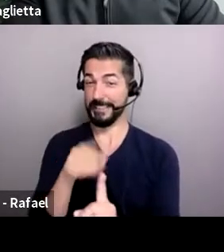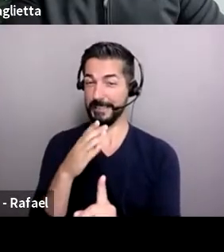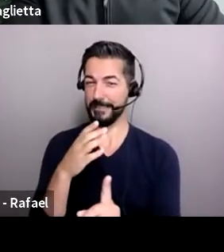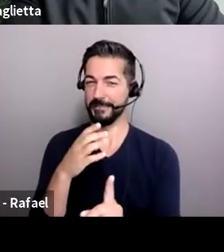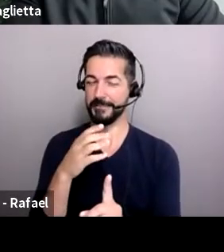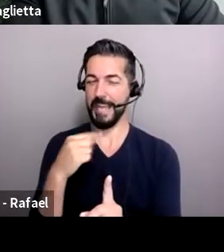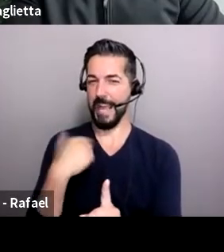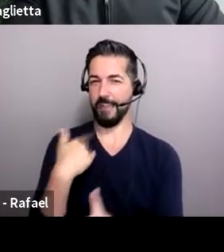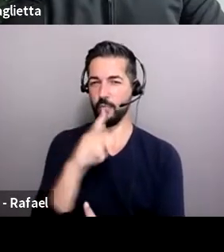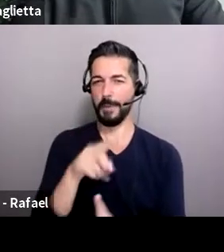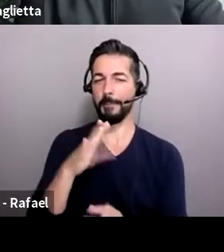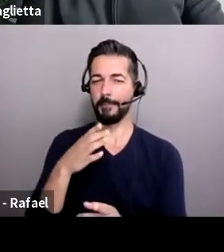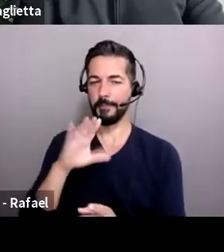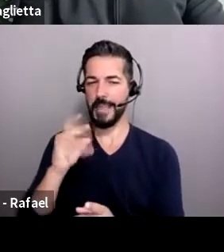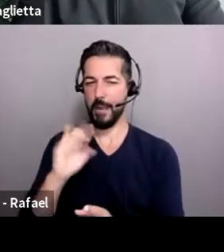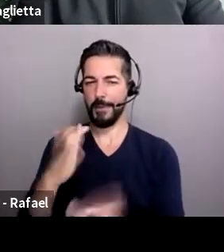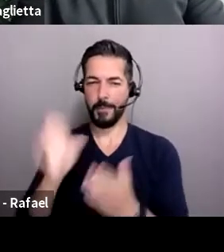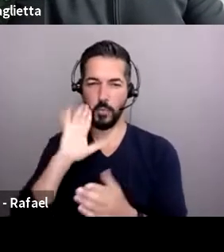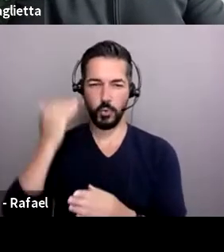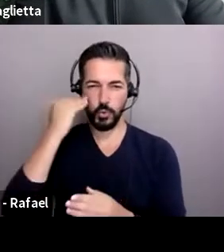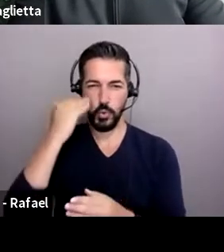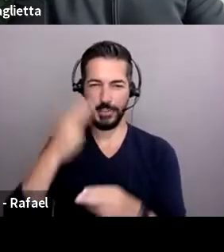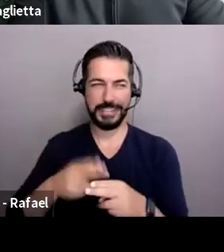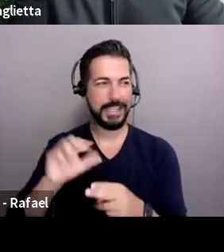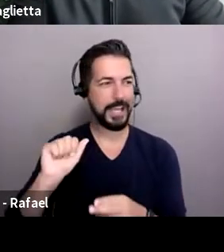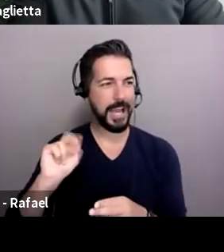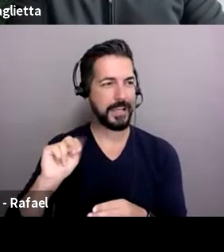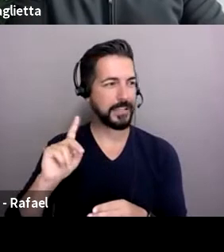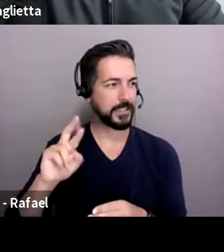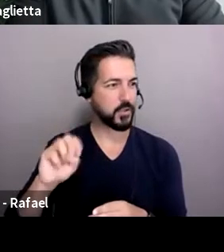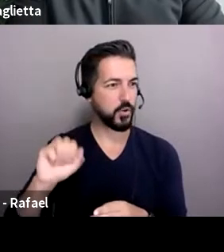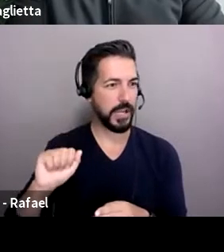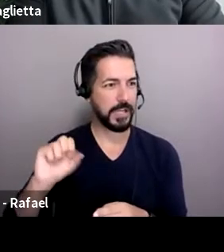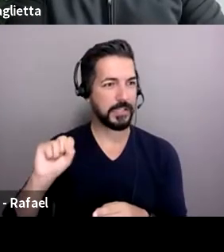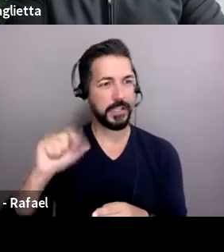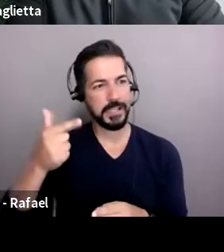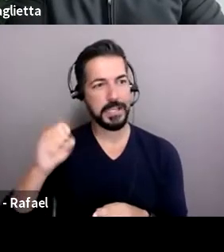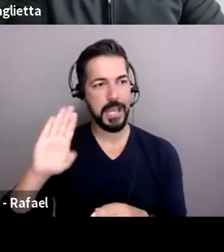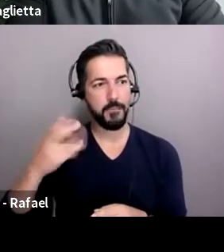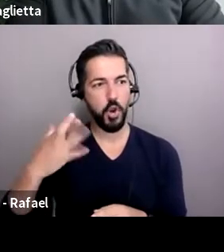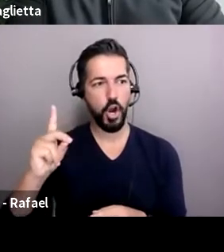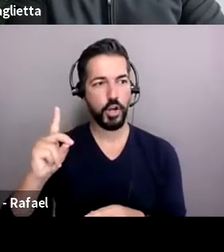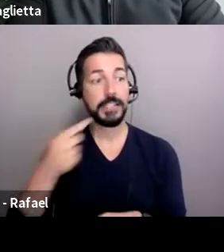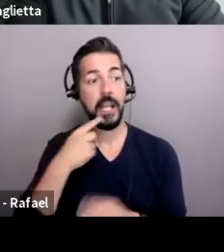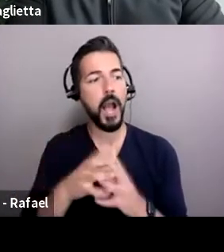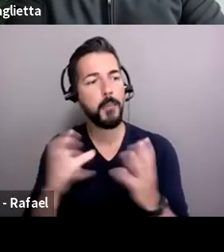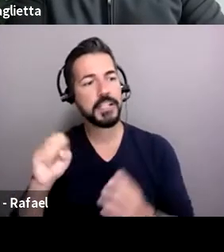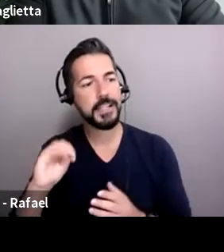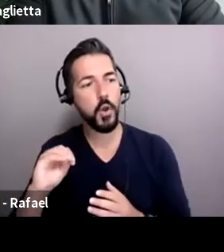Andres Gebhard has a question. How much of SEO in the Enterprise can be done as a one off project?